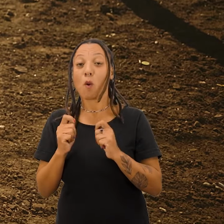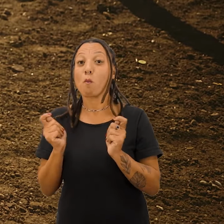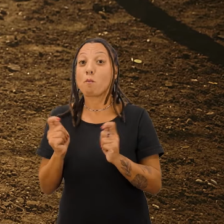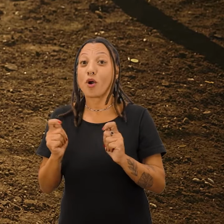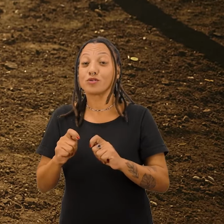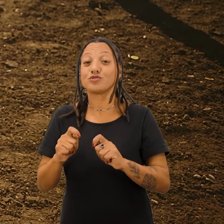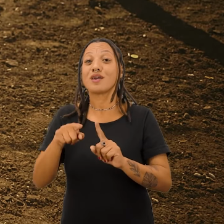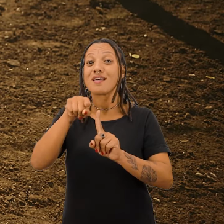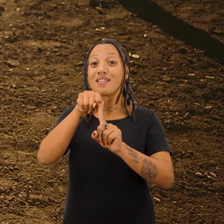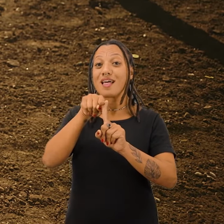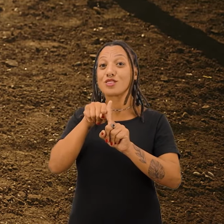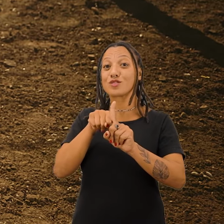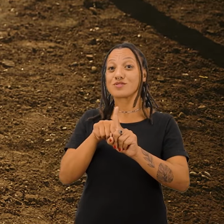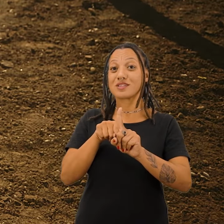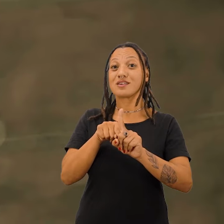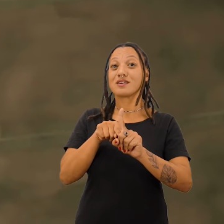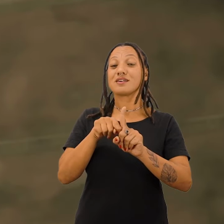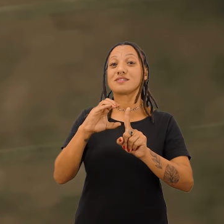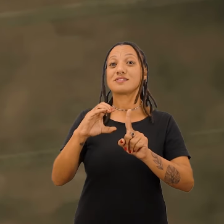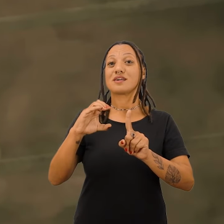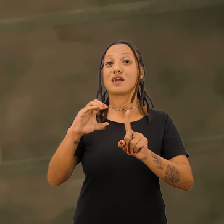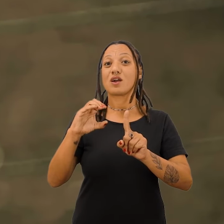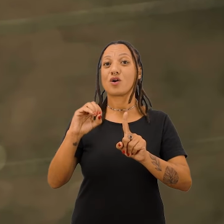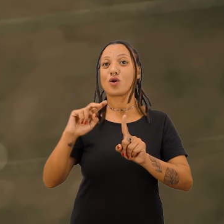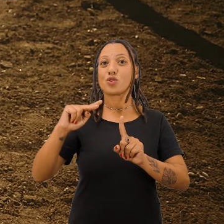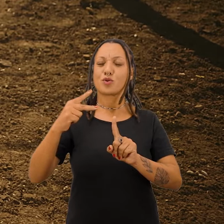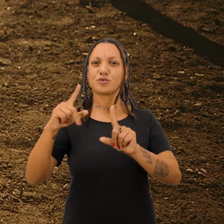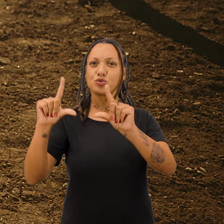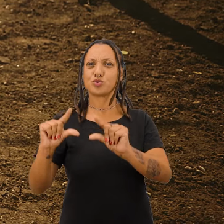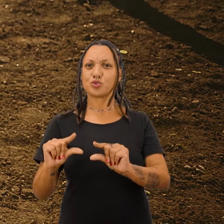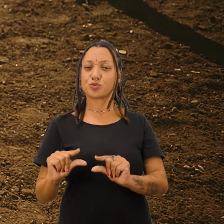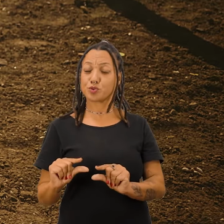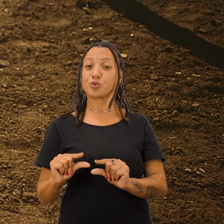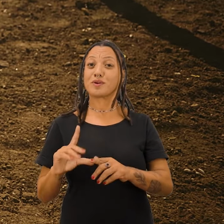we can reduce CO2 emissions by up to 48% per kilo of meat produced?